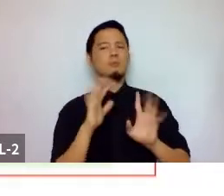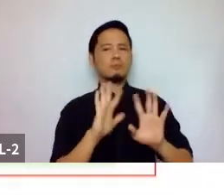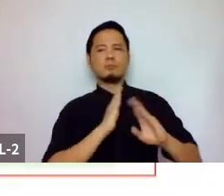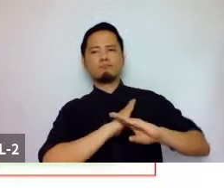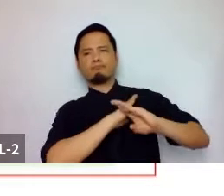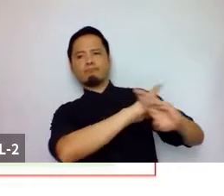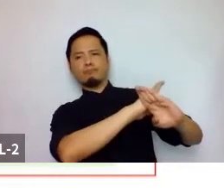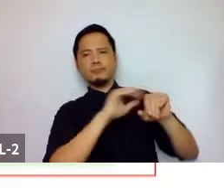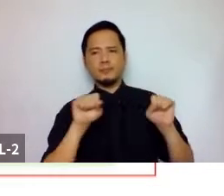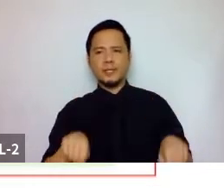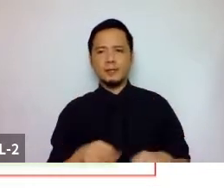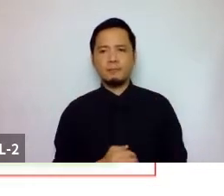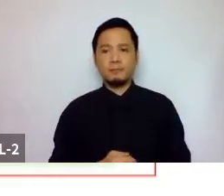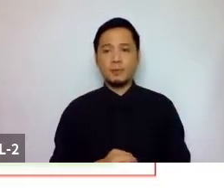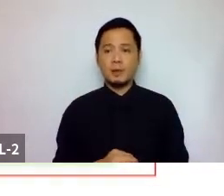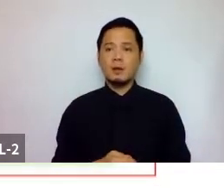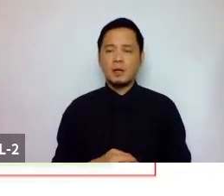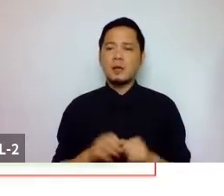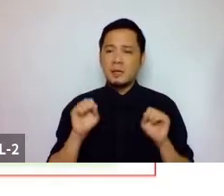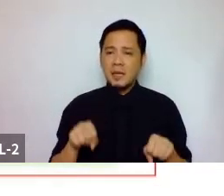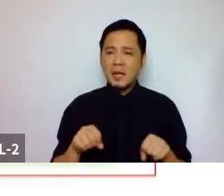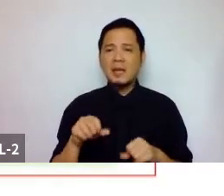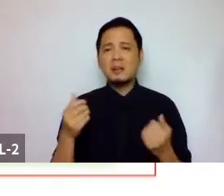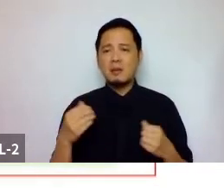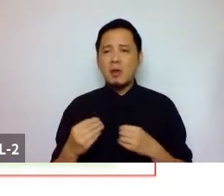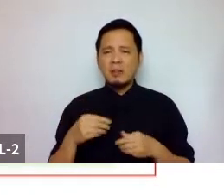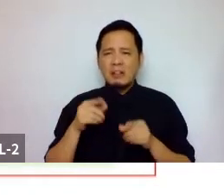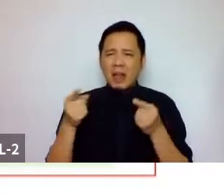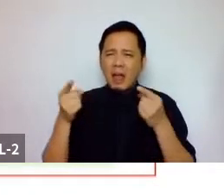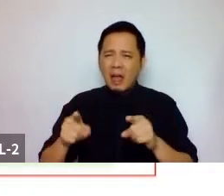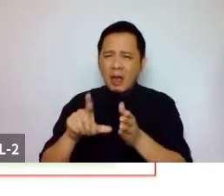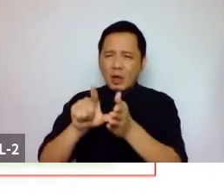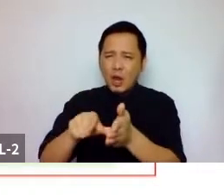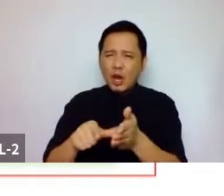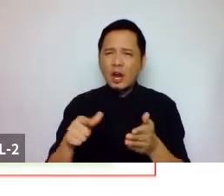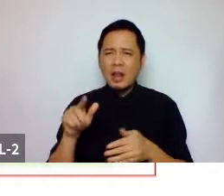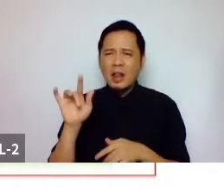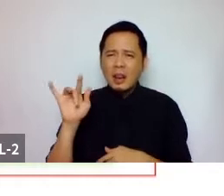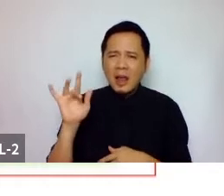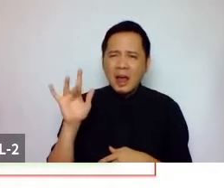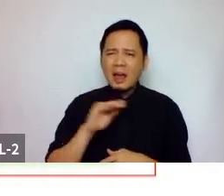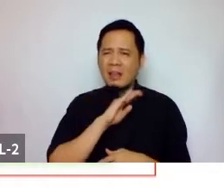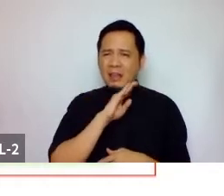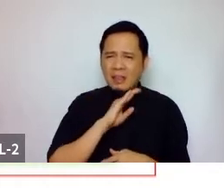You can still have mild to moderate COVID following vaccination but it won’t be severe.